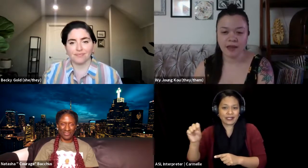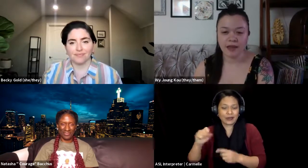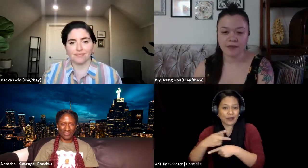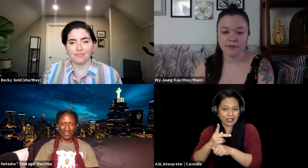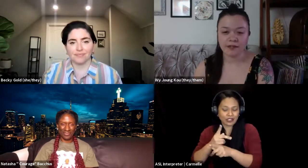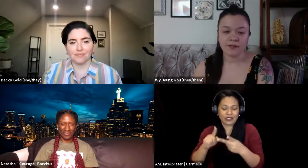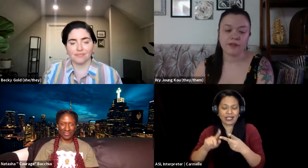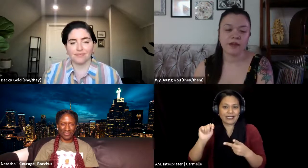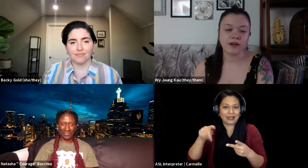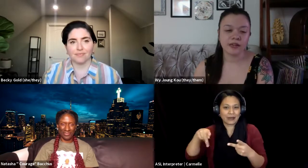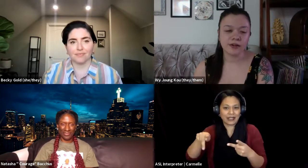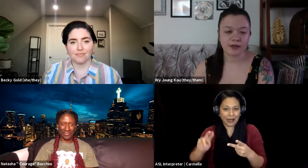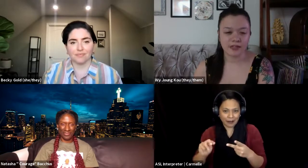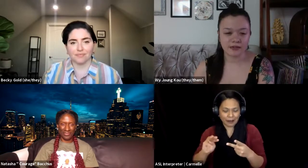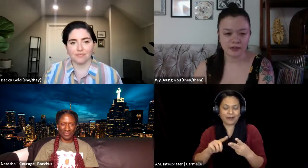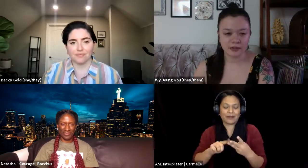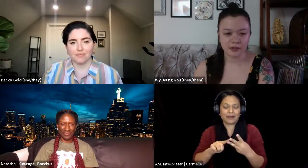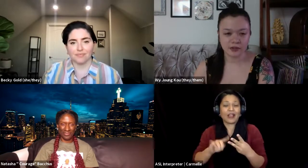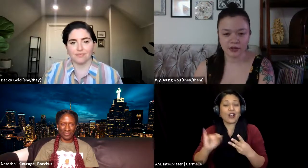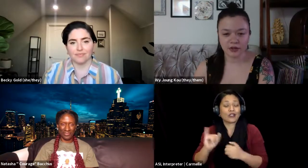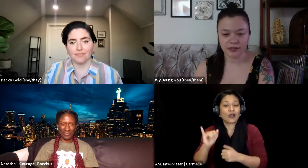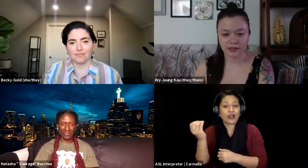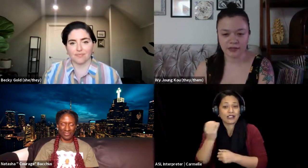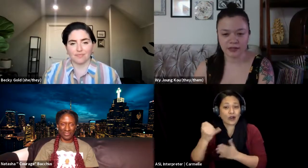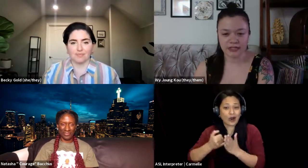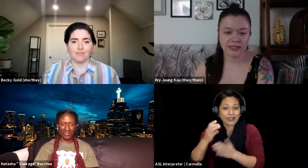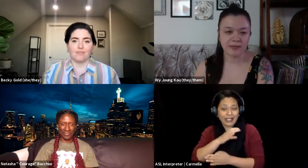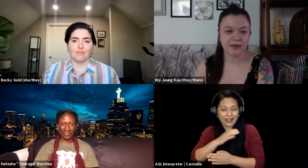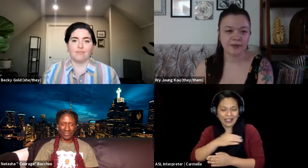and funding from the ontario arts council, the toronto arts council and td bank group.